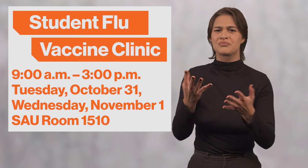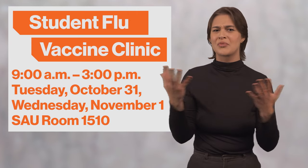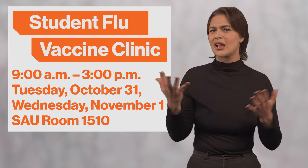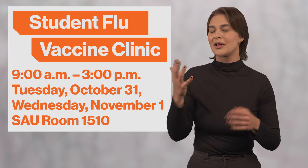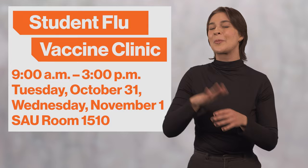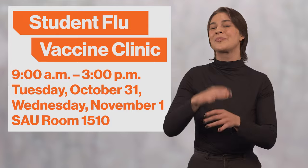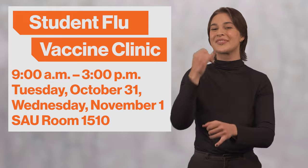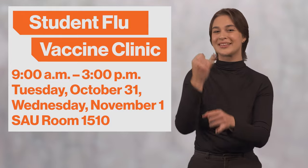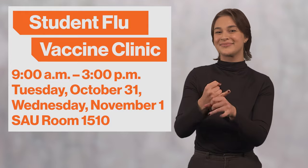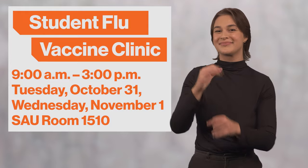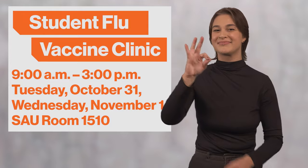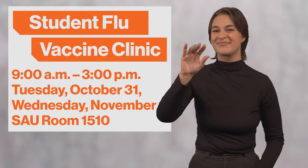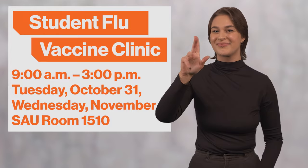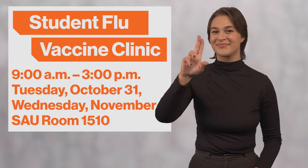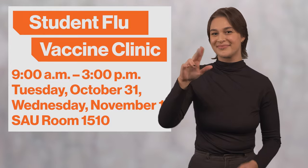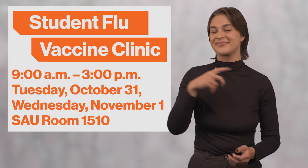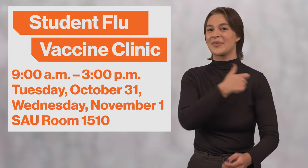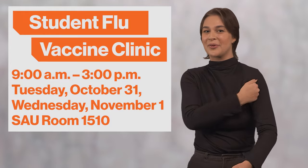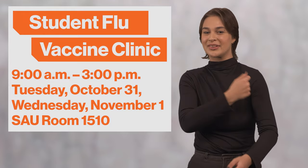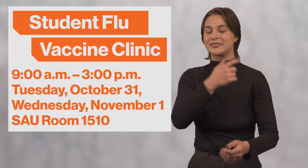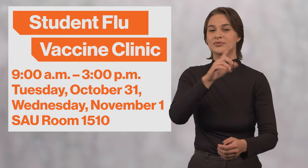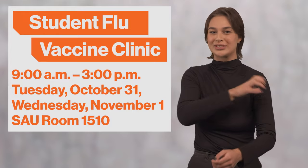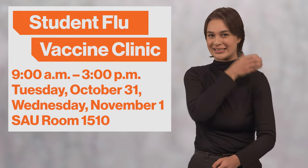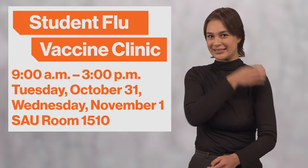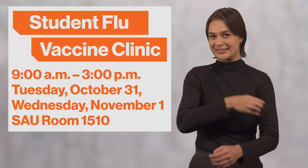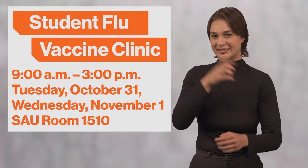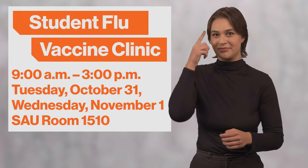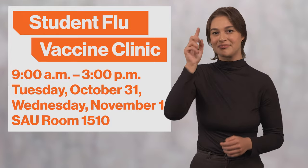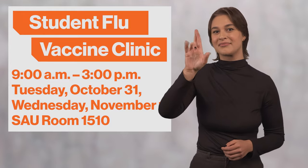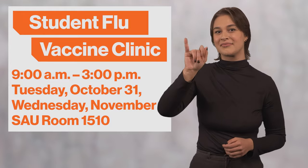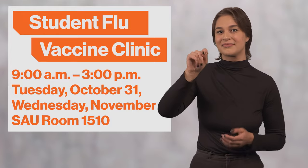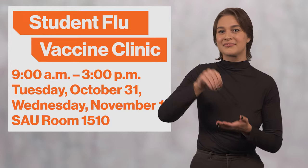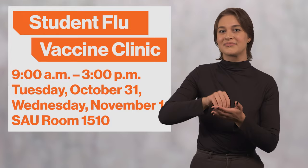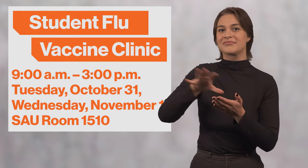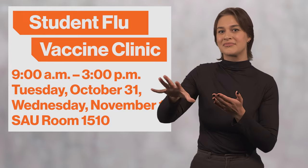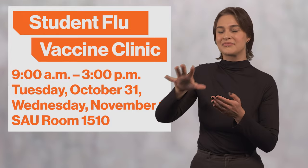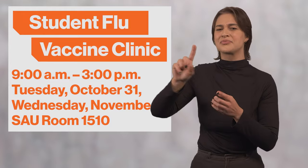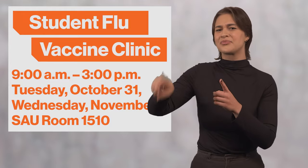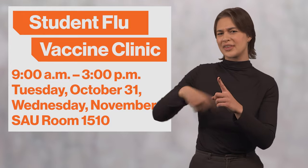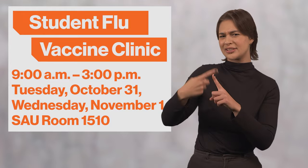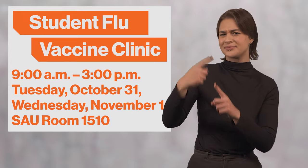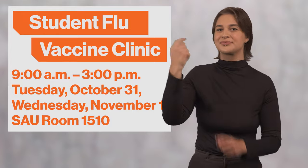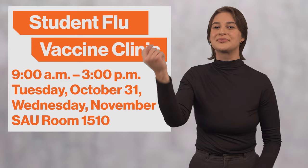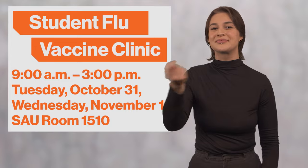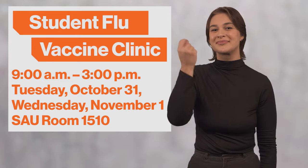RIT is partnering with Wegmans to provide on-campus flu vaccine clinics for RIT students